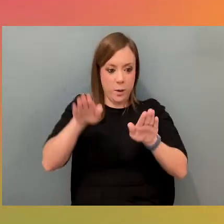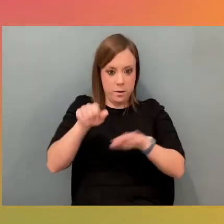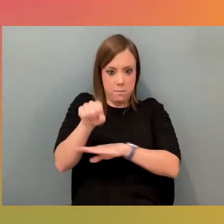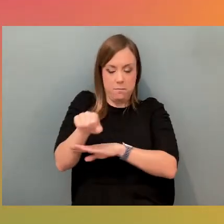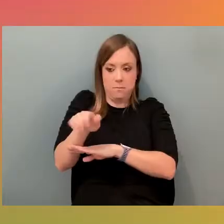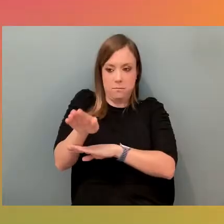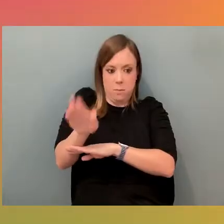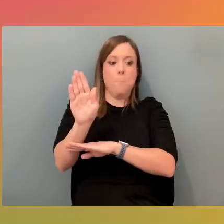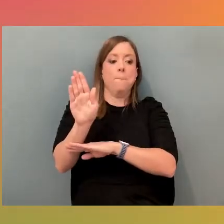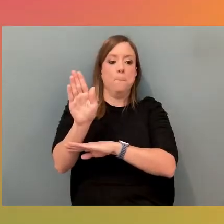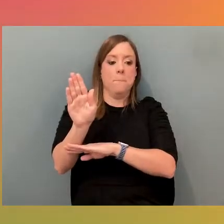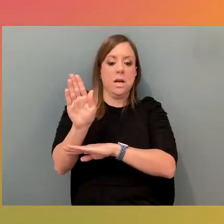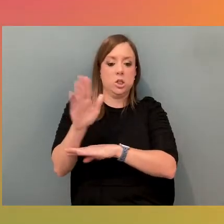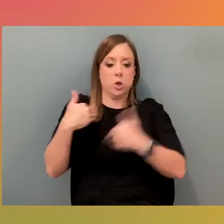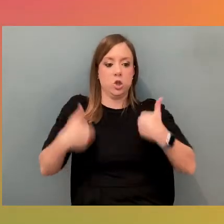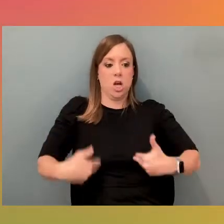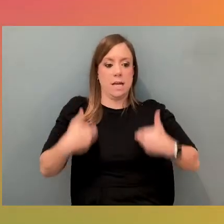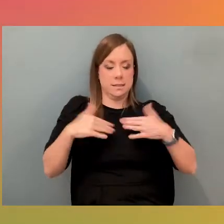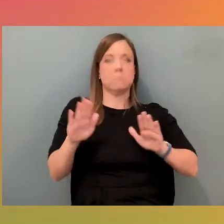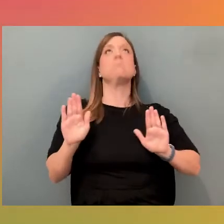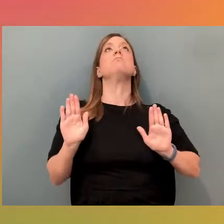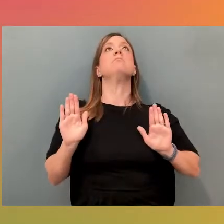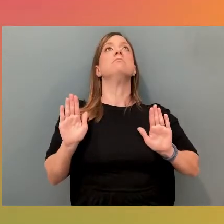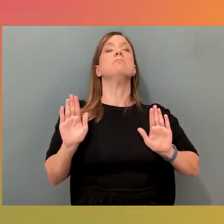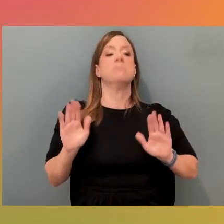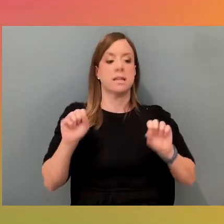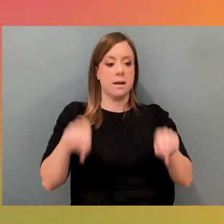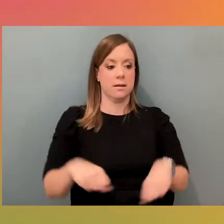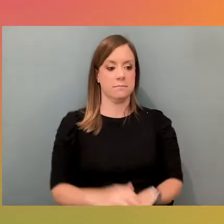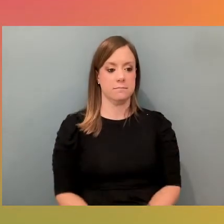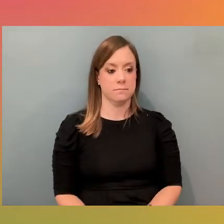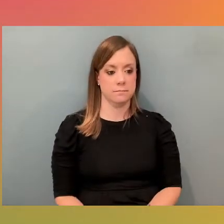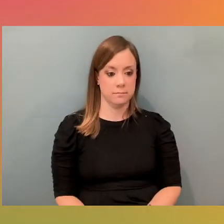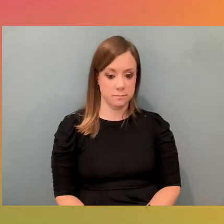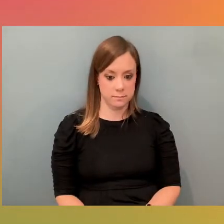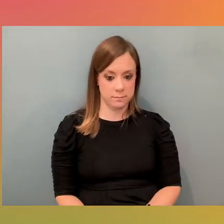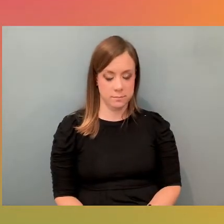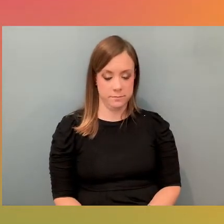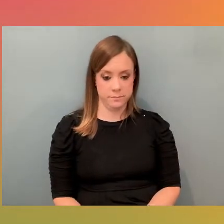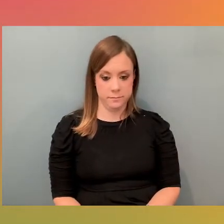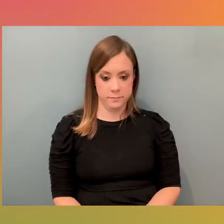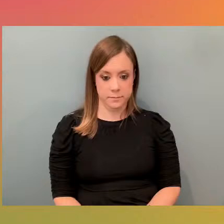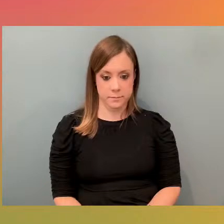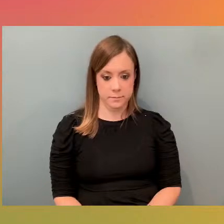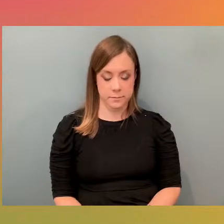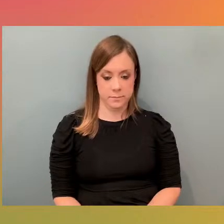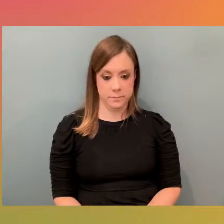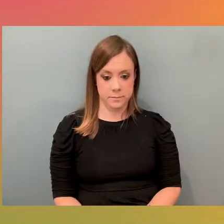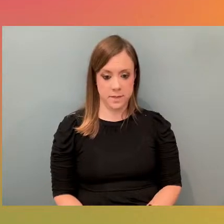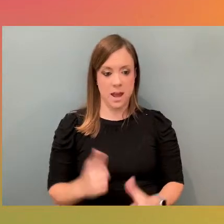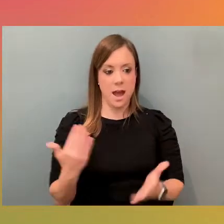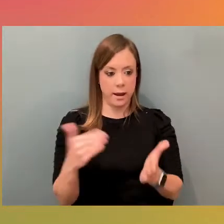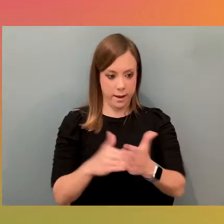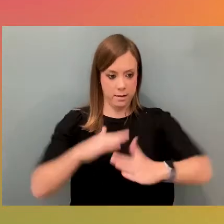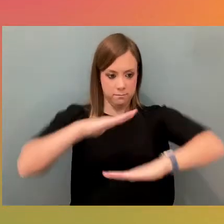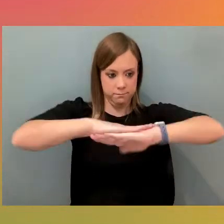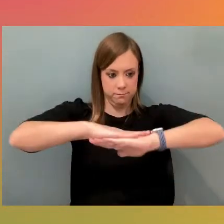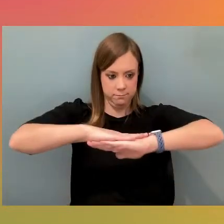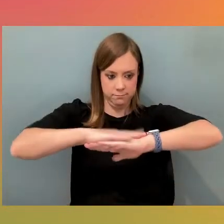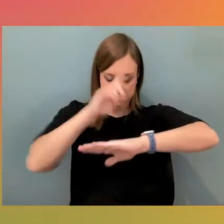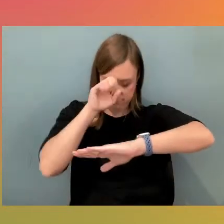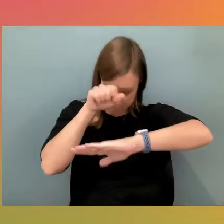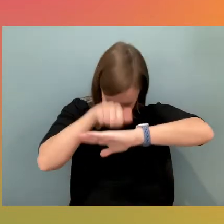THE WORK HERE.